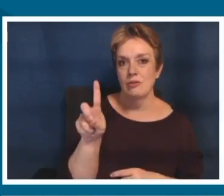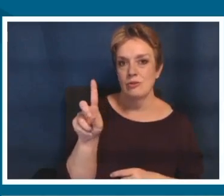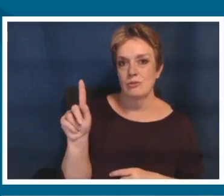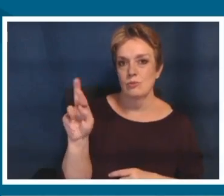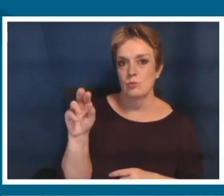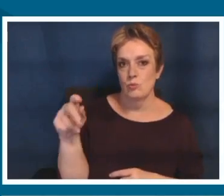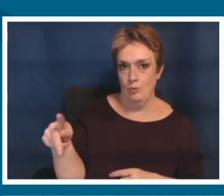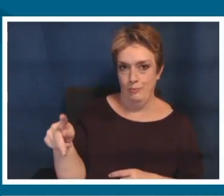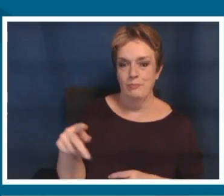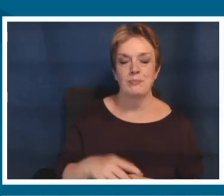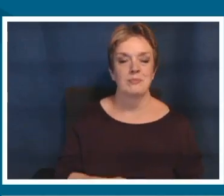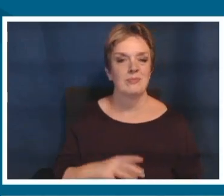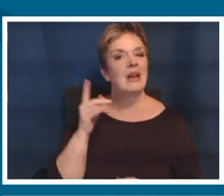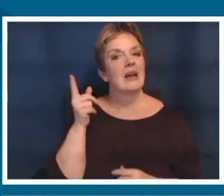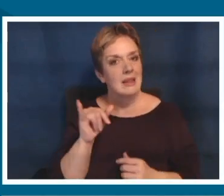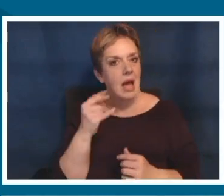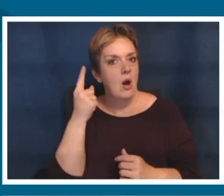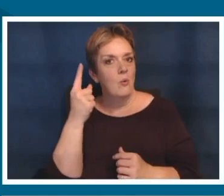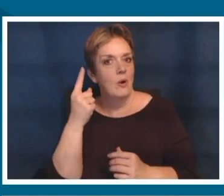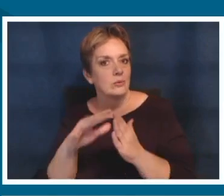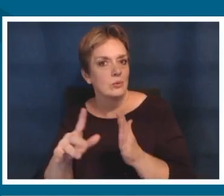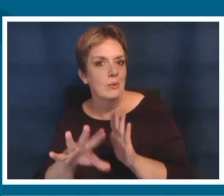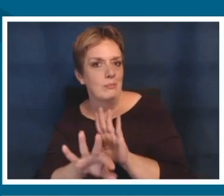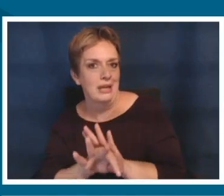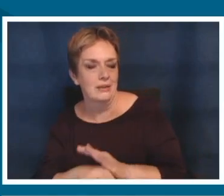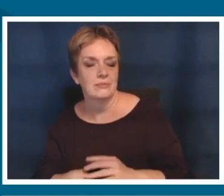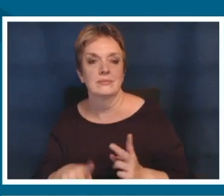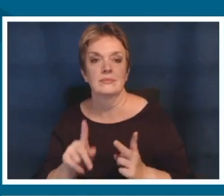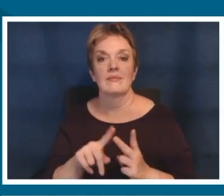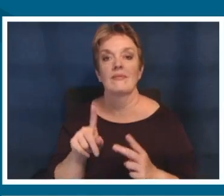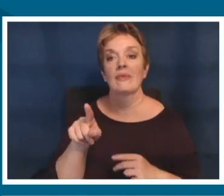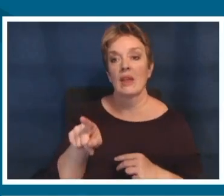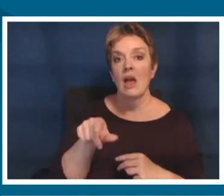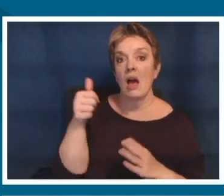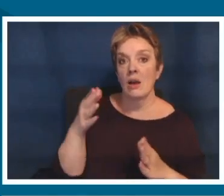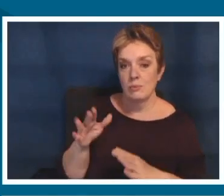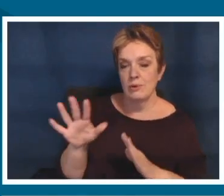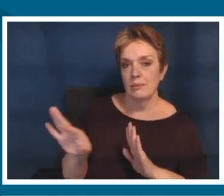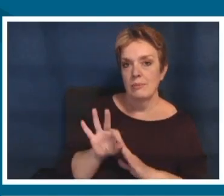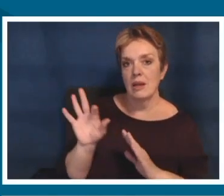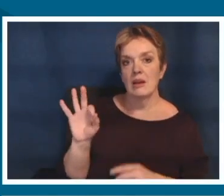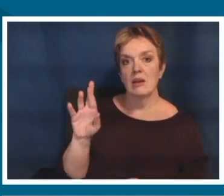learning about was about frank smith the